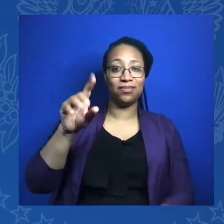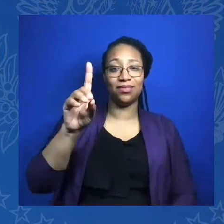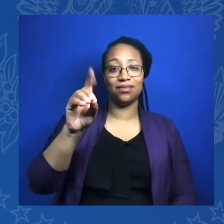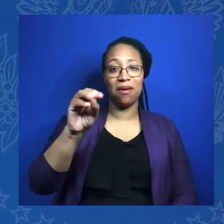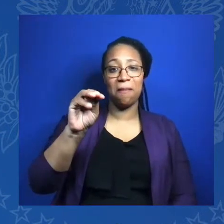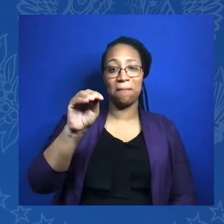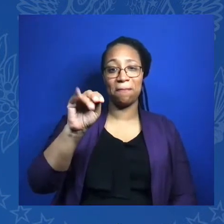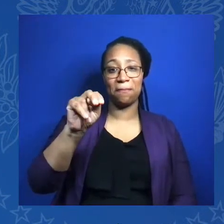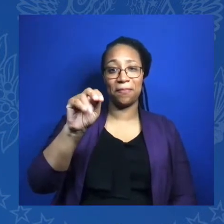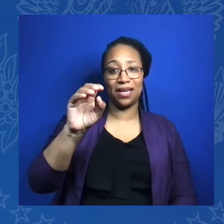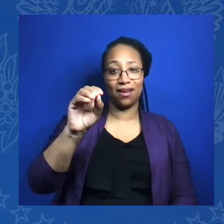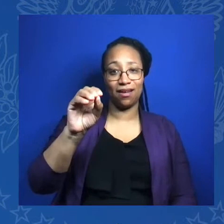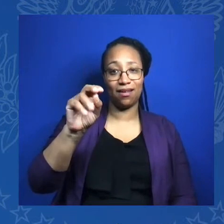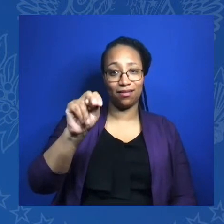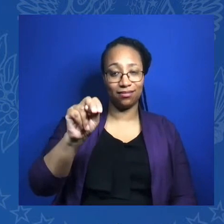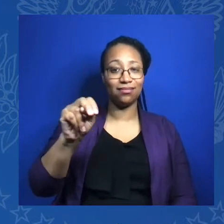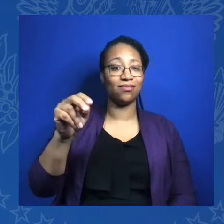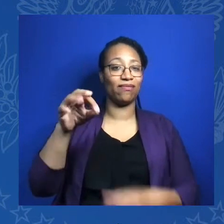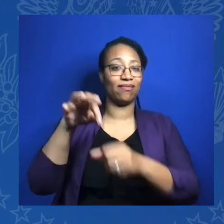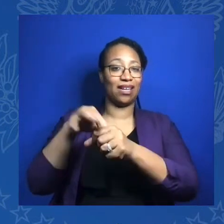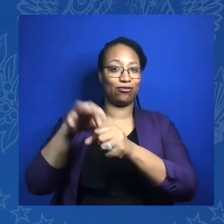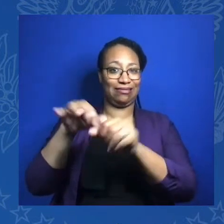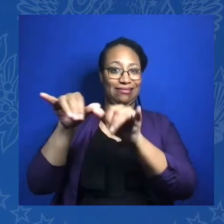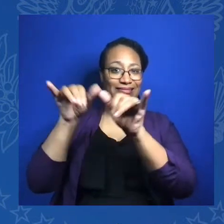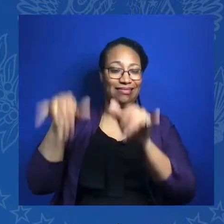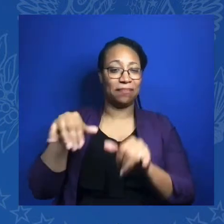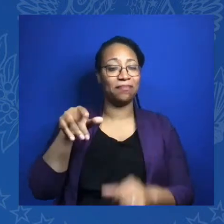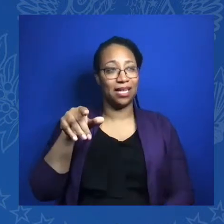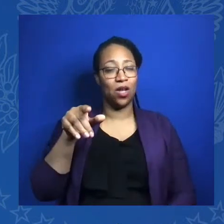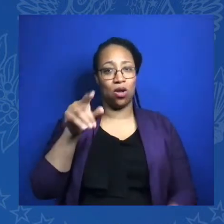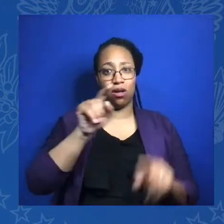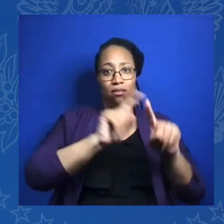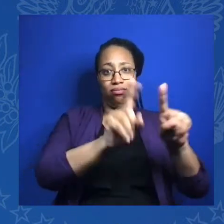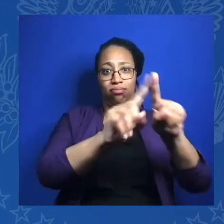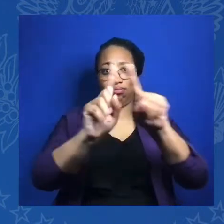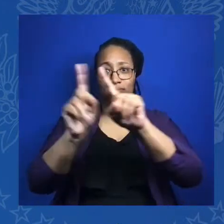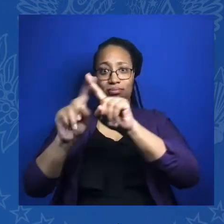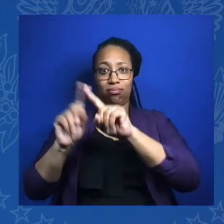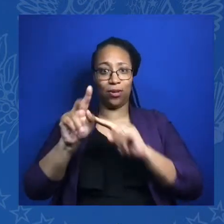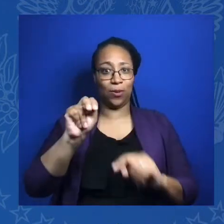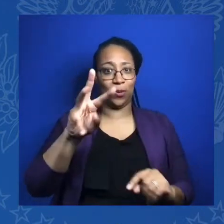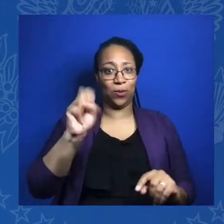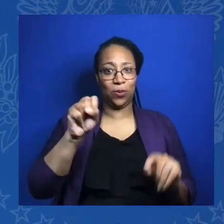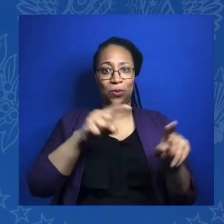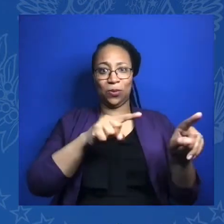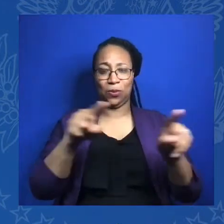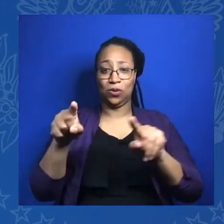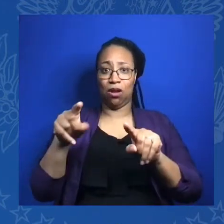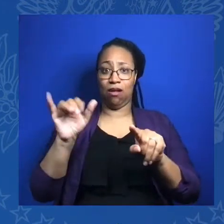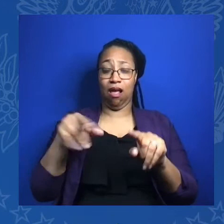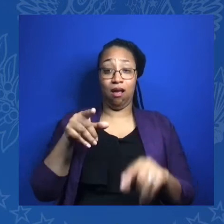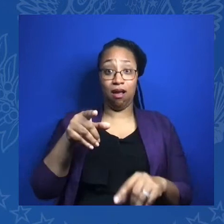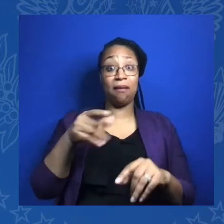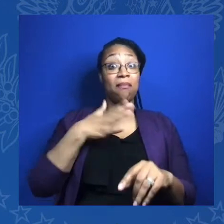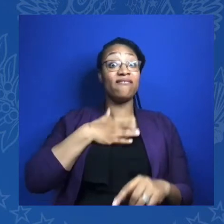Last year, your favorite Fox News reporters were able to attend because they were fully vaccinated and boosted.